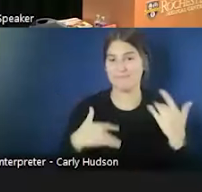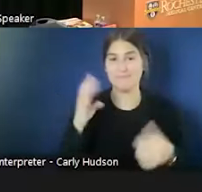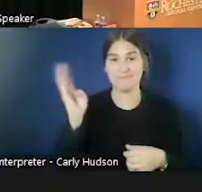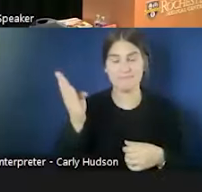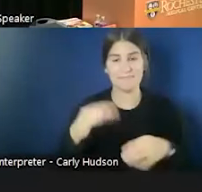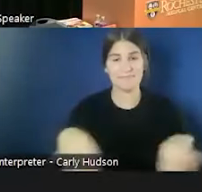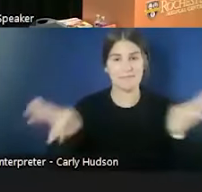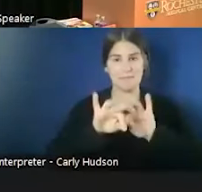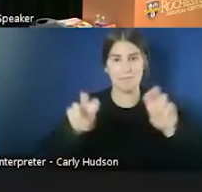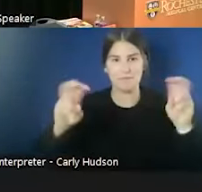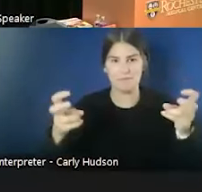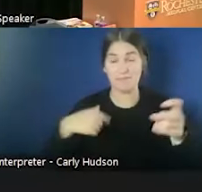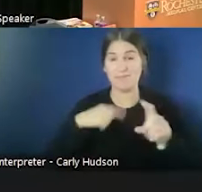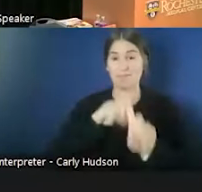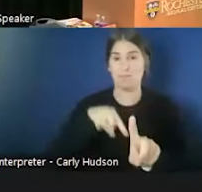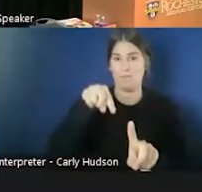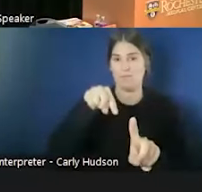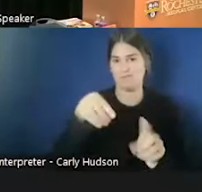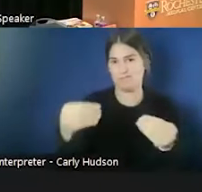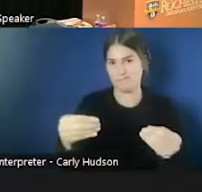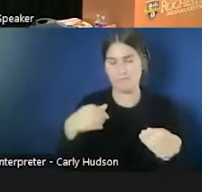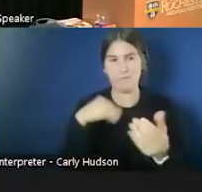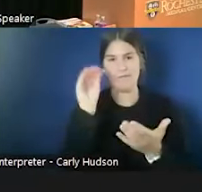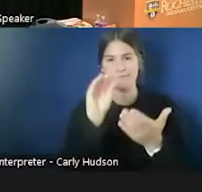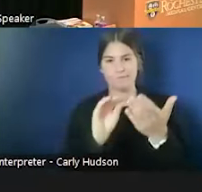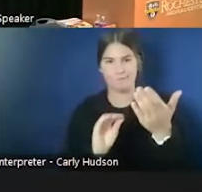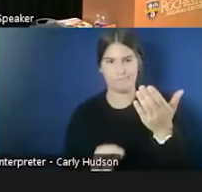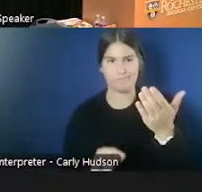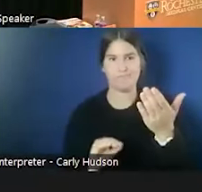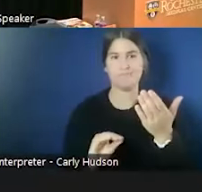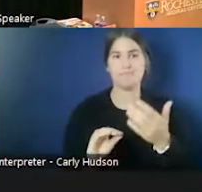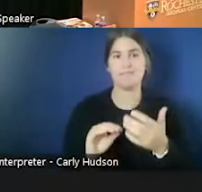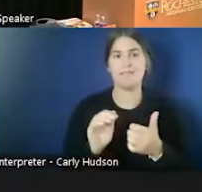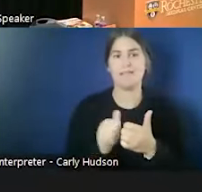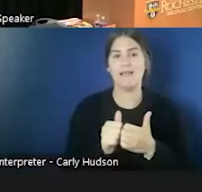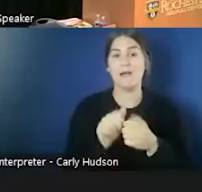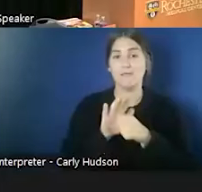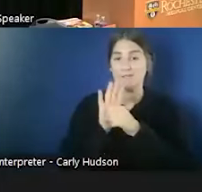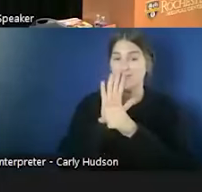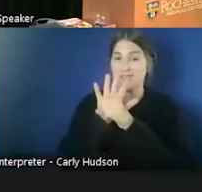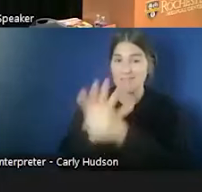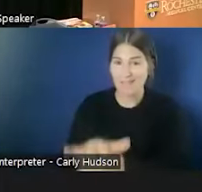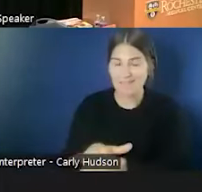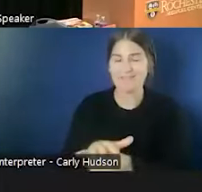topic and report that we put together it is titled how silencing Latino voices harms Latino Health